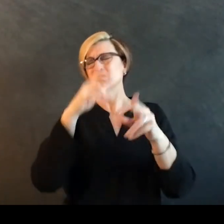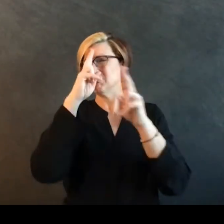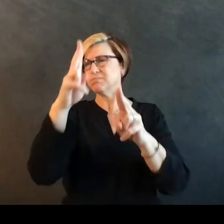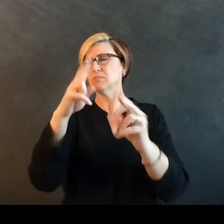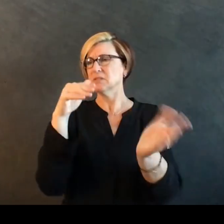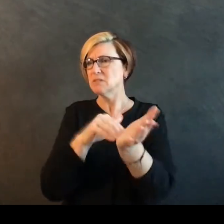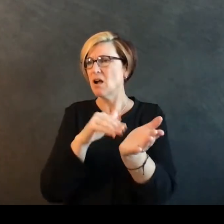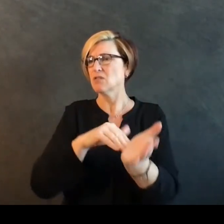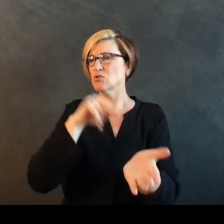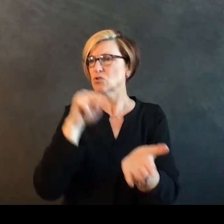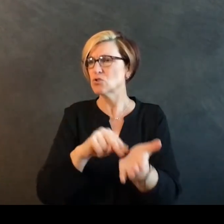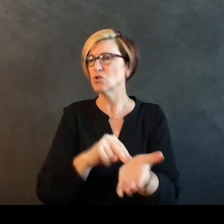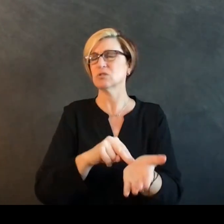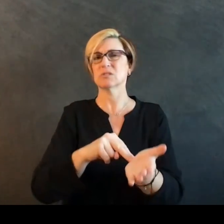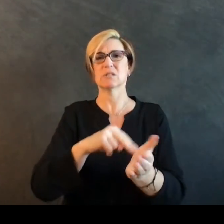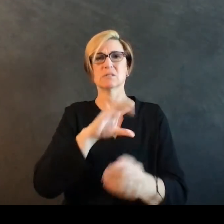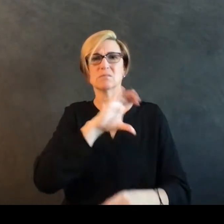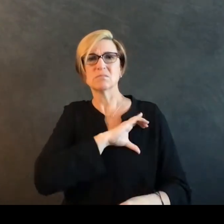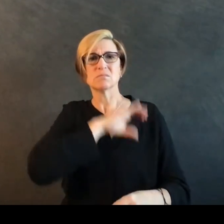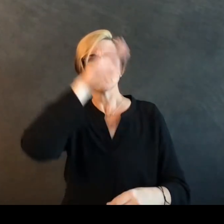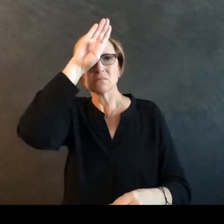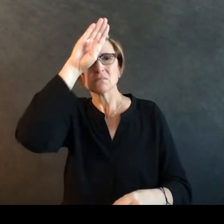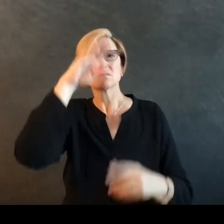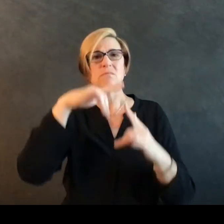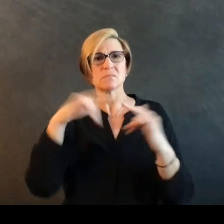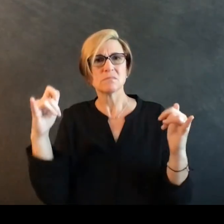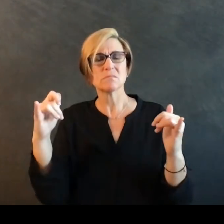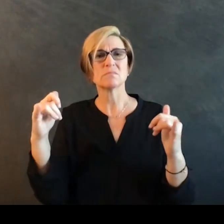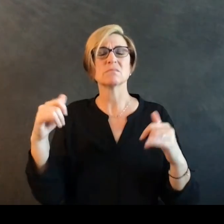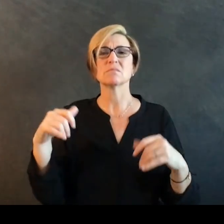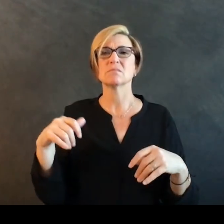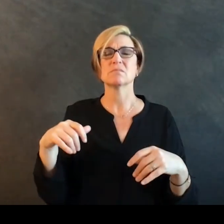first responders and other health care providers who want to help New York at